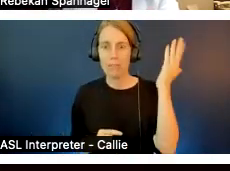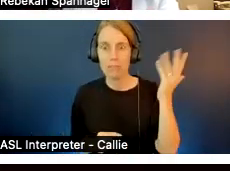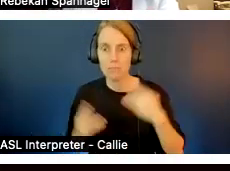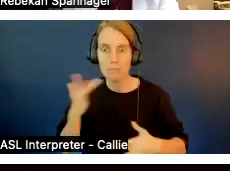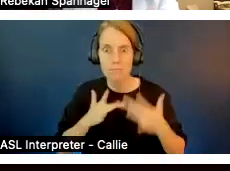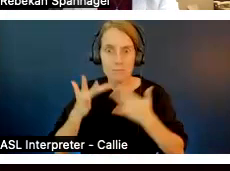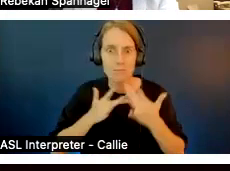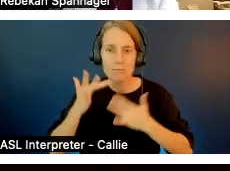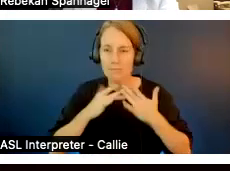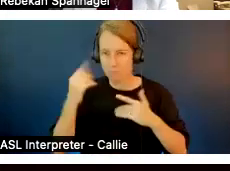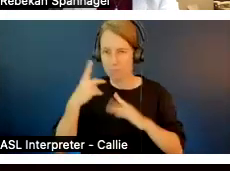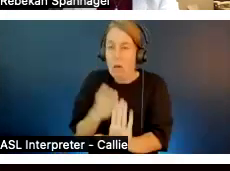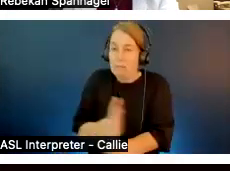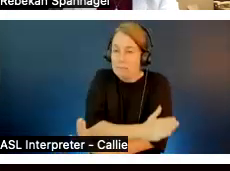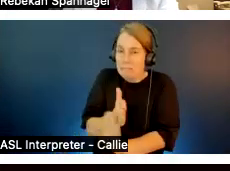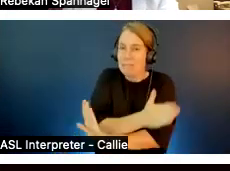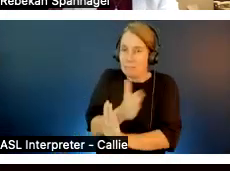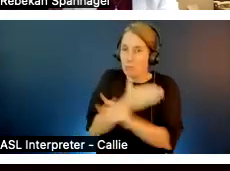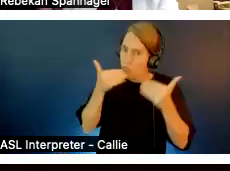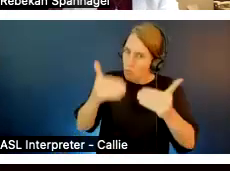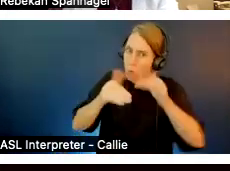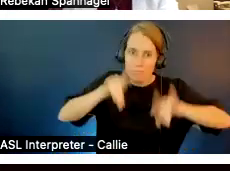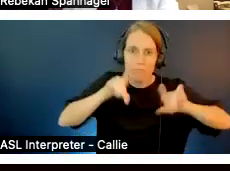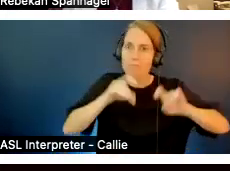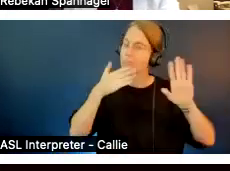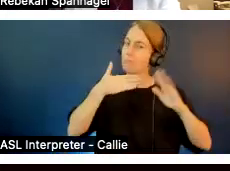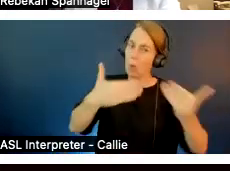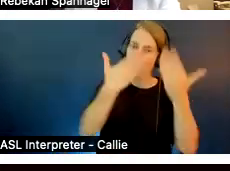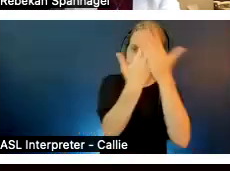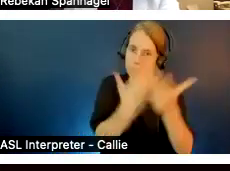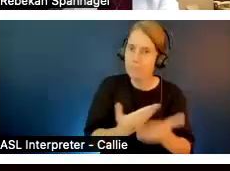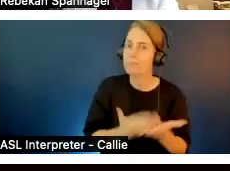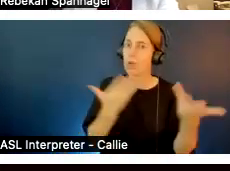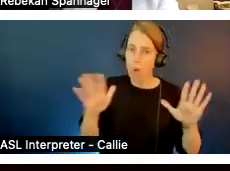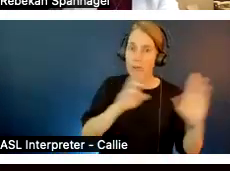you know sort of um with the children's services versus you know when you when you become an adult